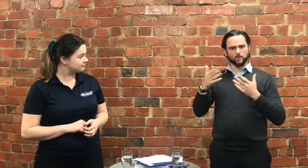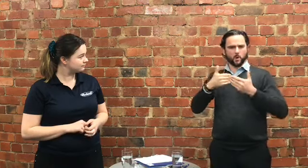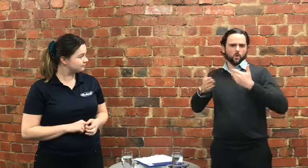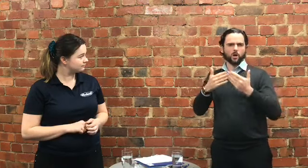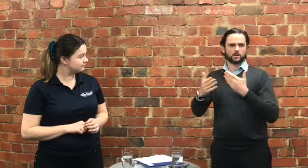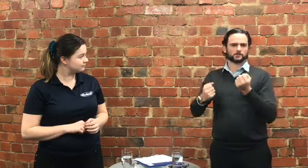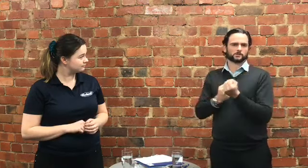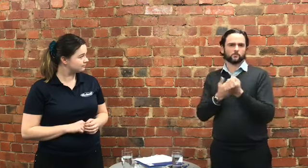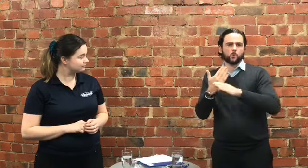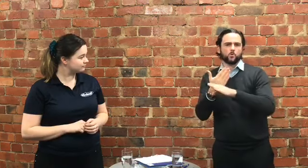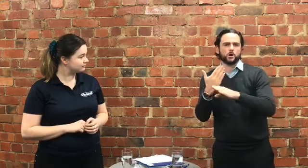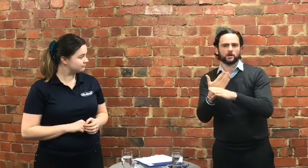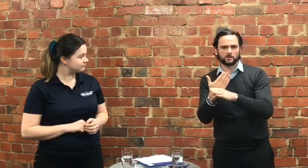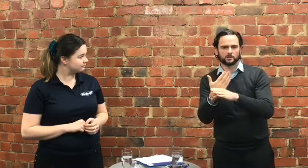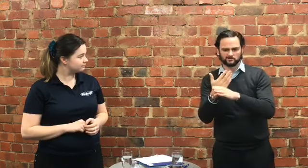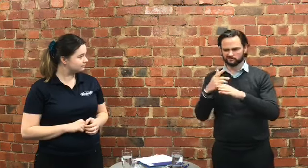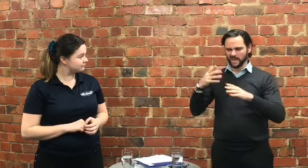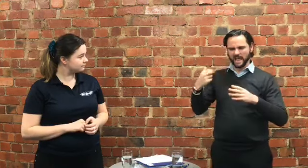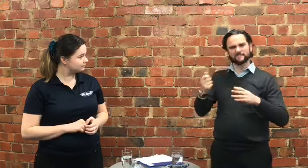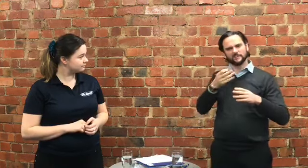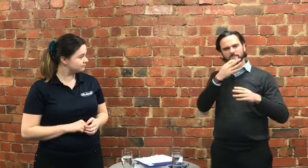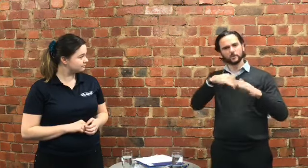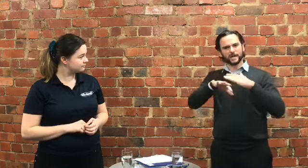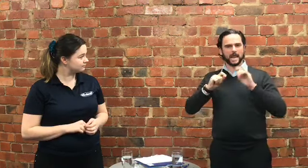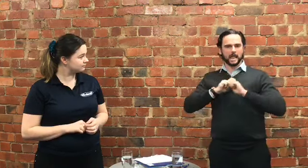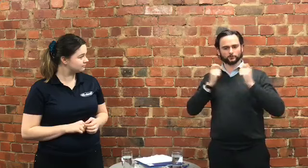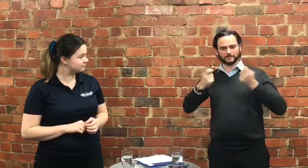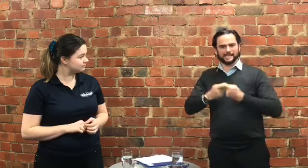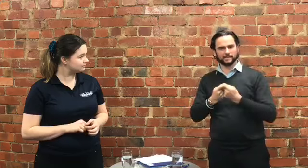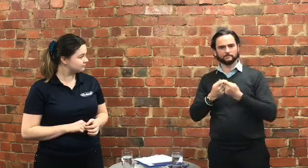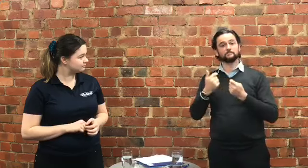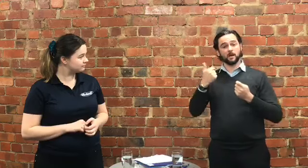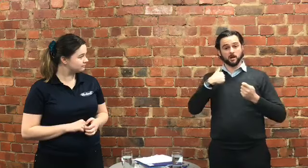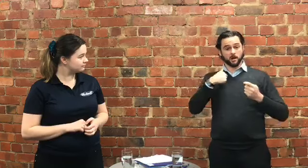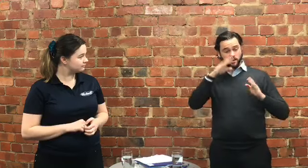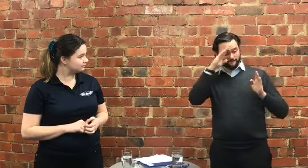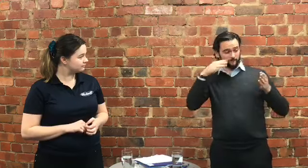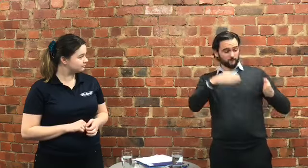In the area I organise support workers.